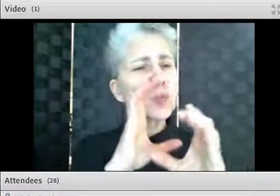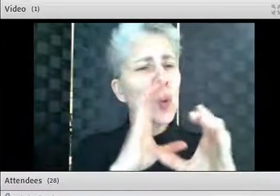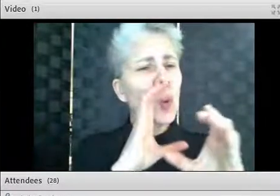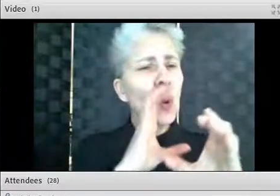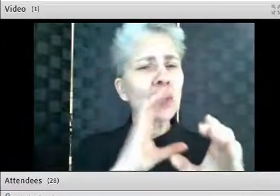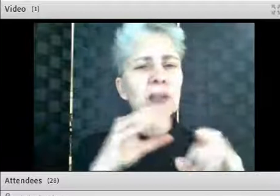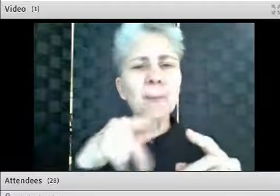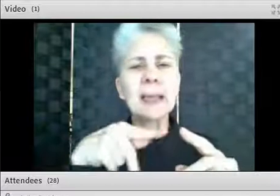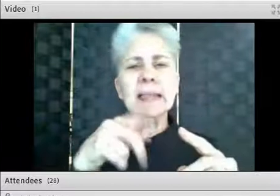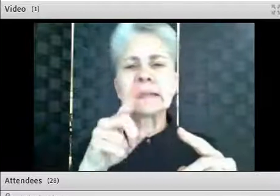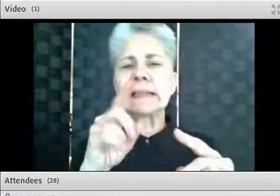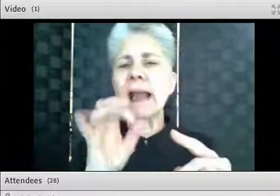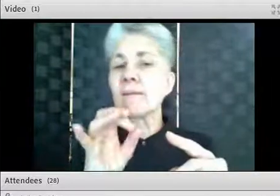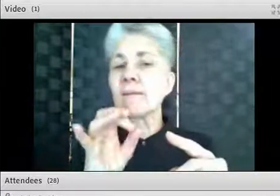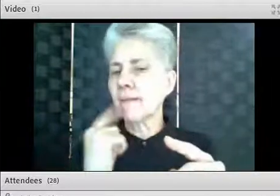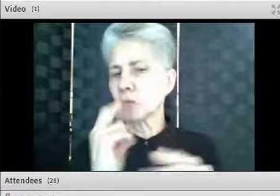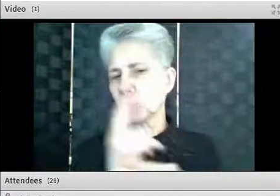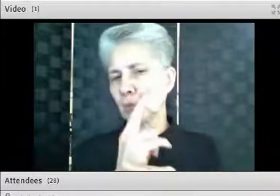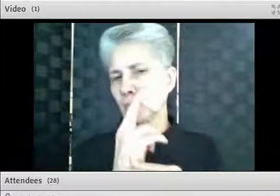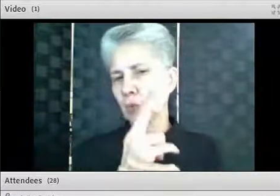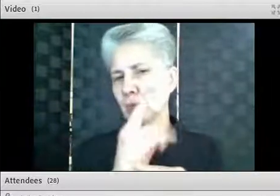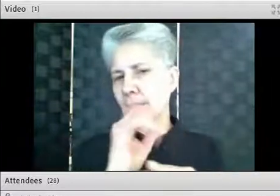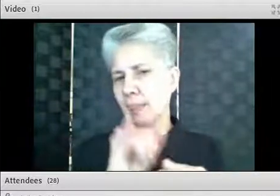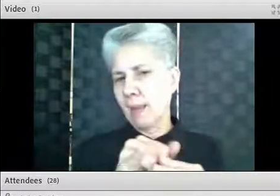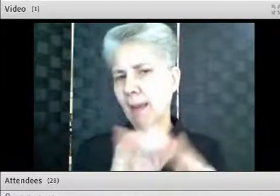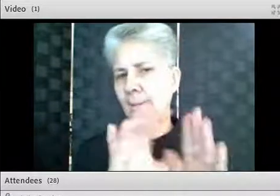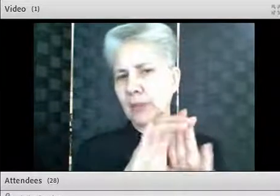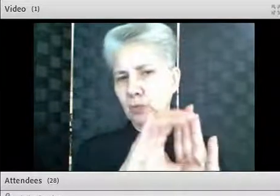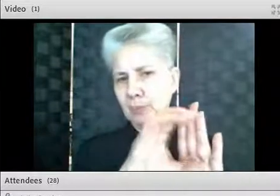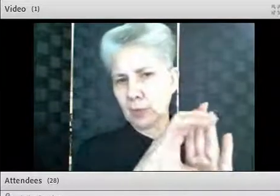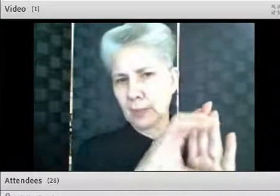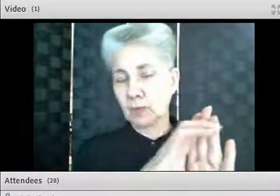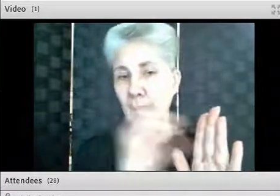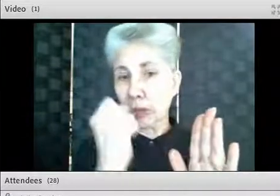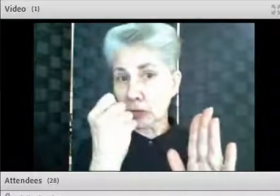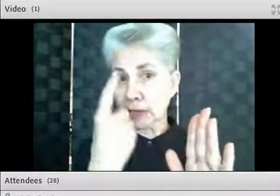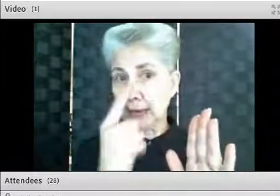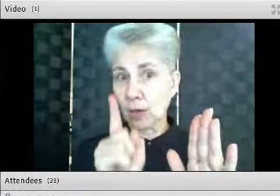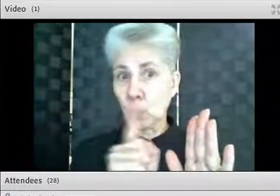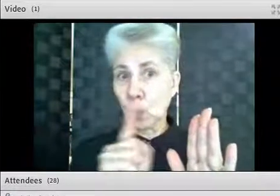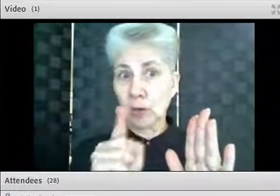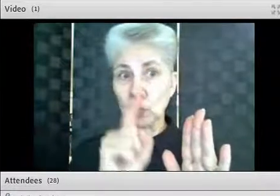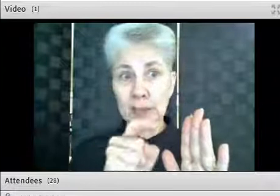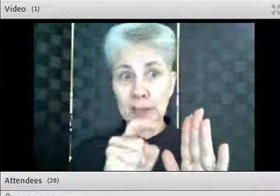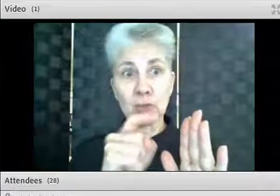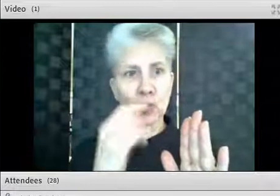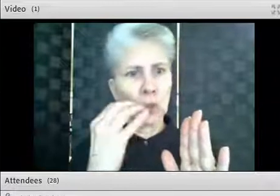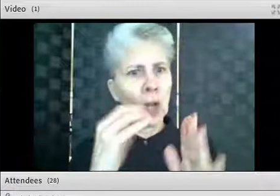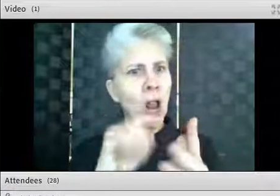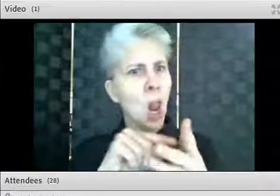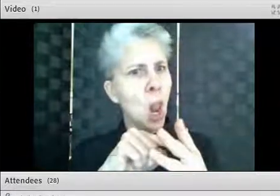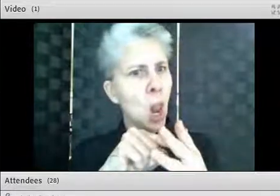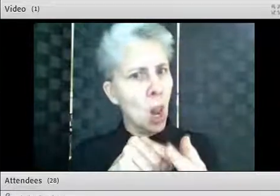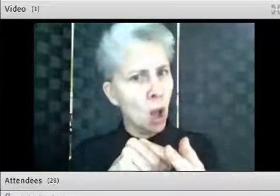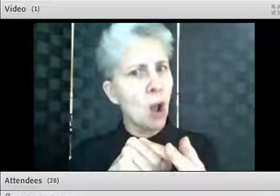you know, understand kind of where you need to go in the grand scheme of things and the schedules,